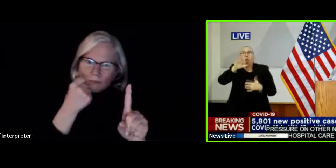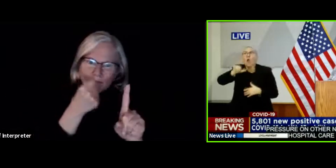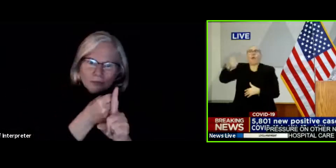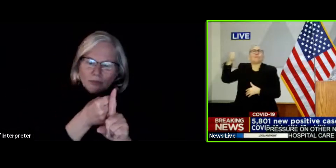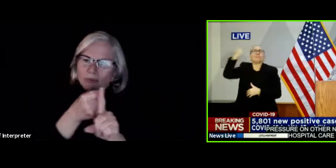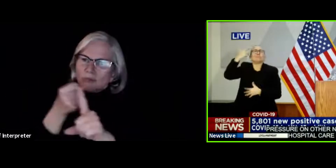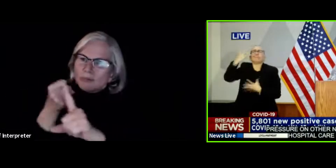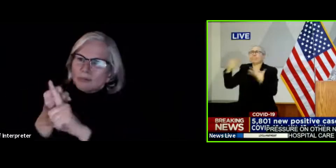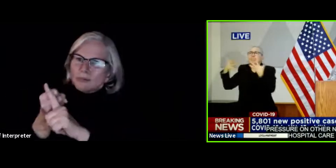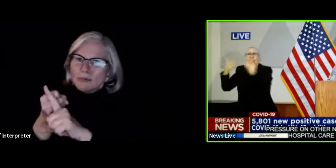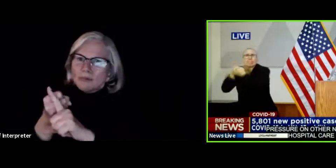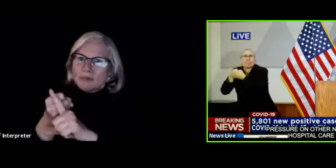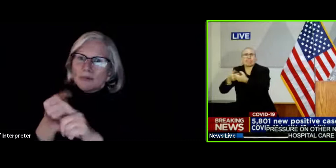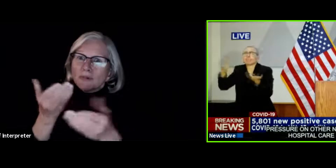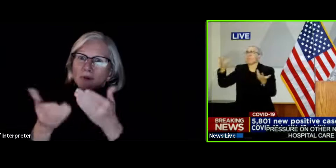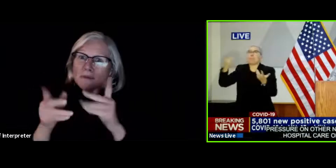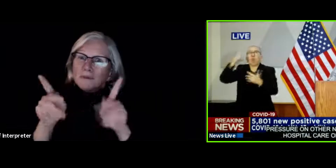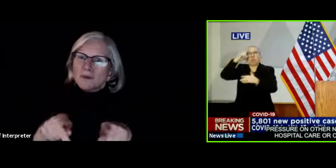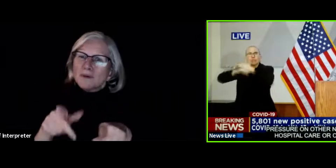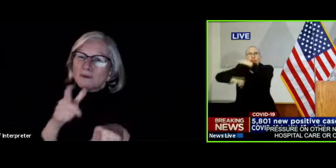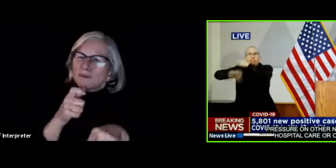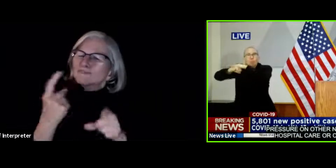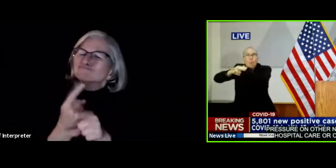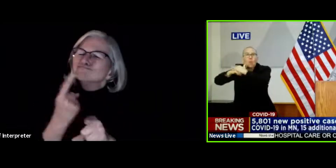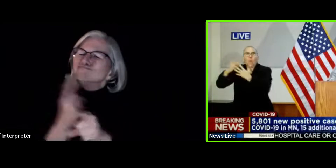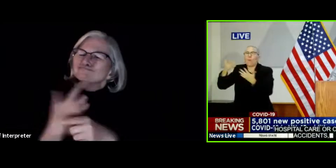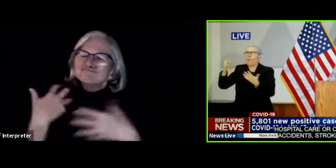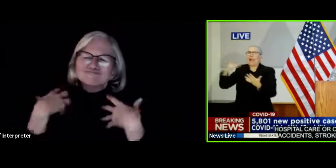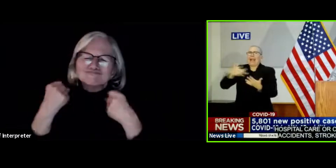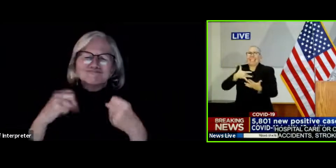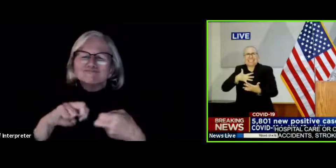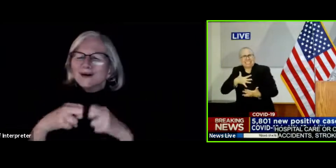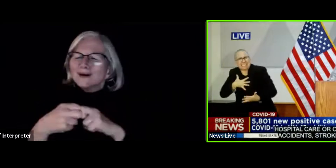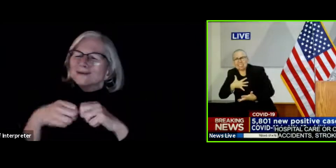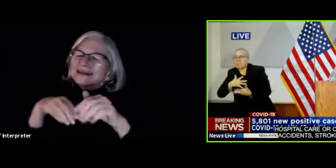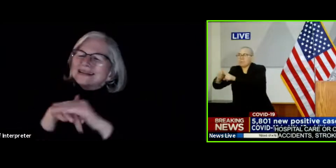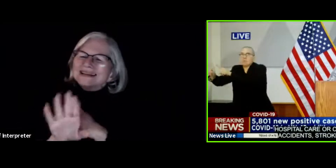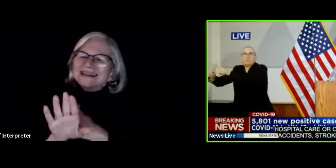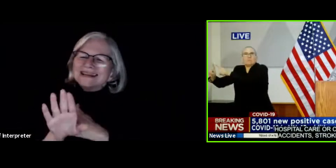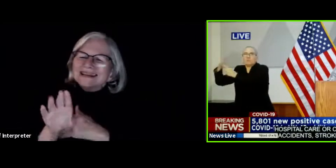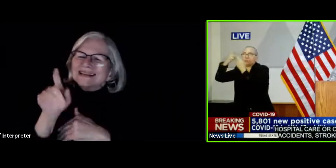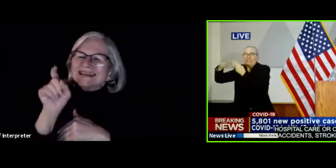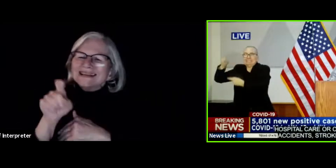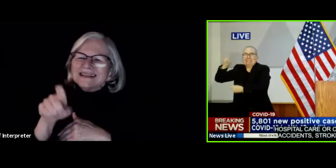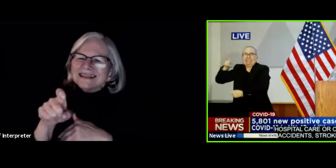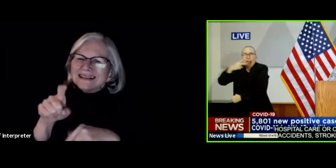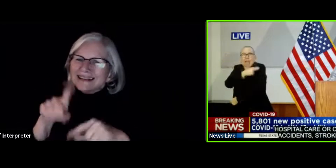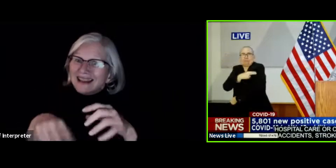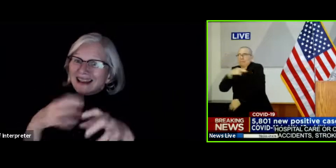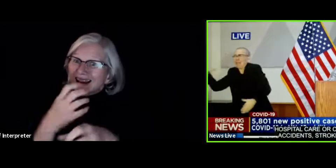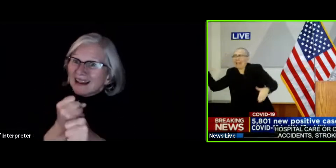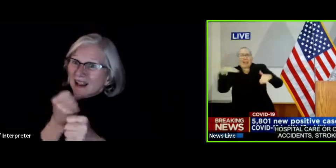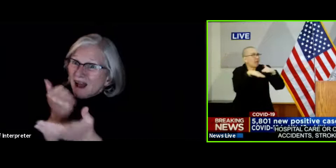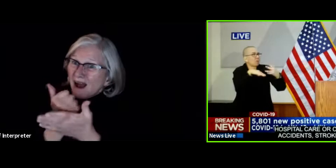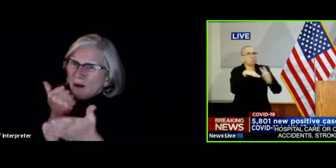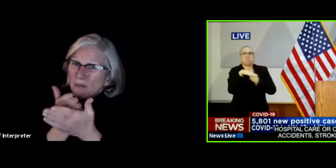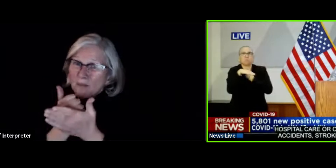SOME OF THE PHYSICIANS HAPPENING TO MANAGE PATIENT FLOW IN OUR HOSPITALS THAT IT'S BECOMING MORE DIFFICULT AND NEEDING TO MOVE PATIENTS